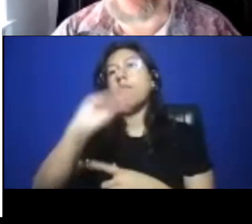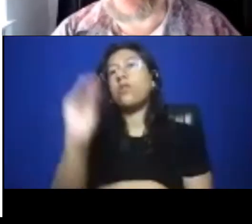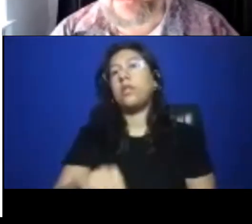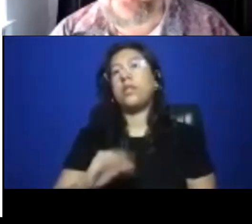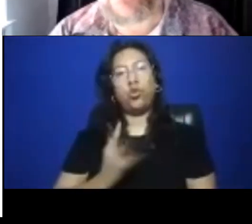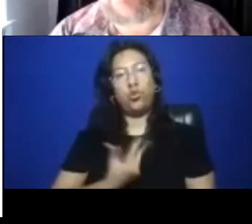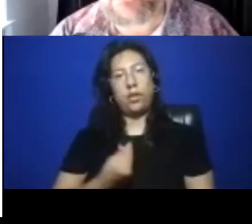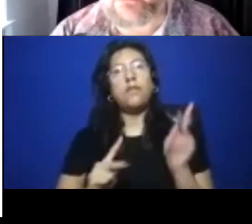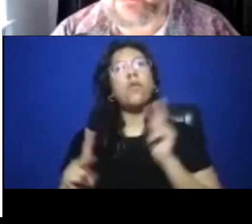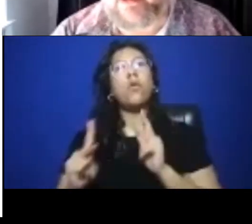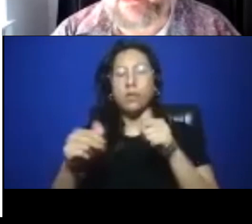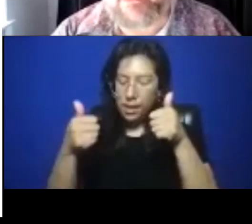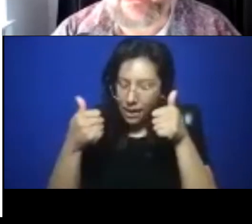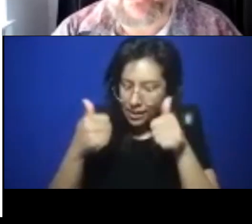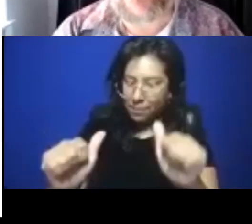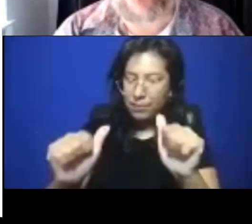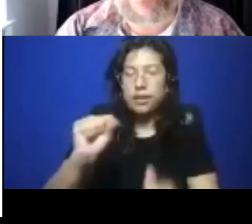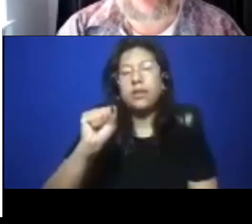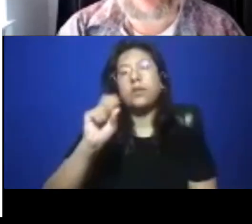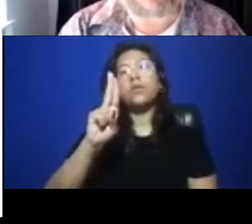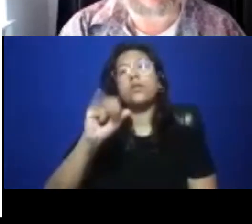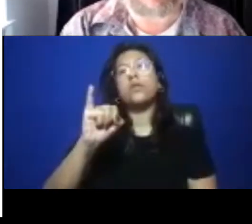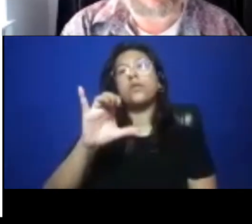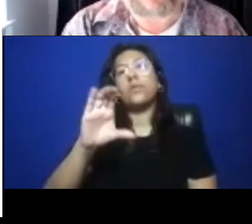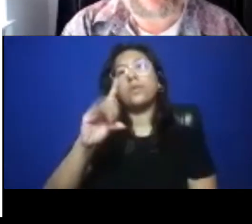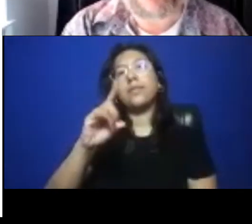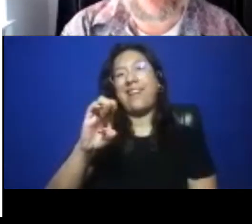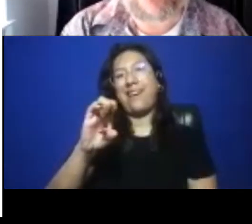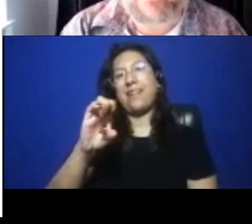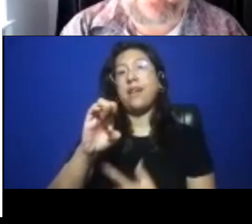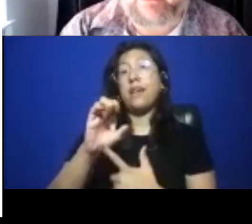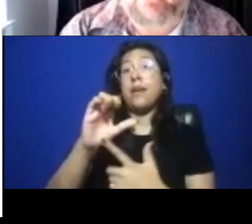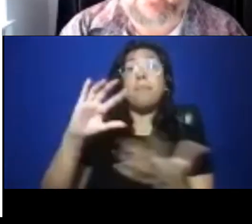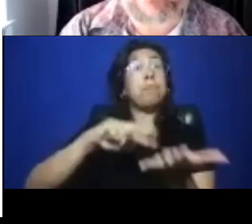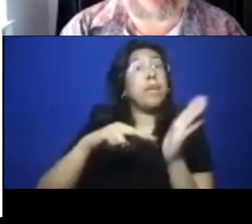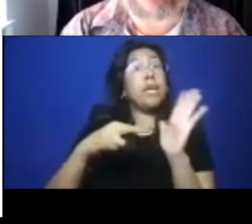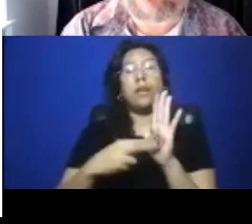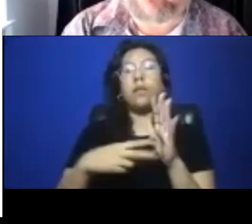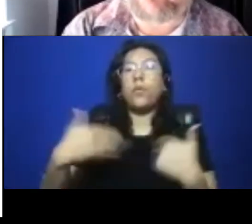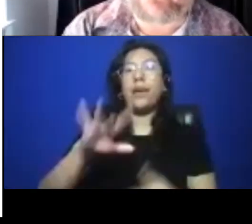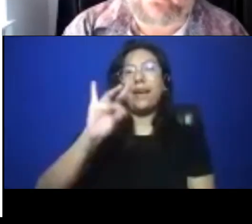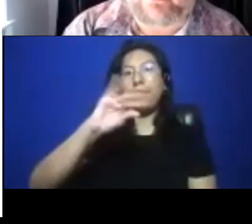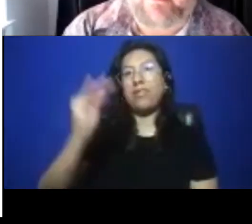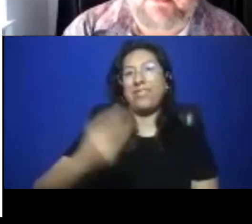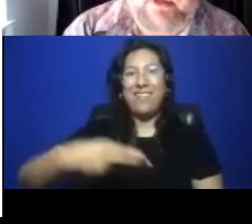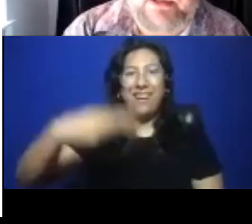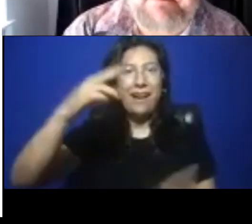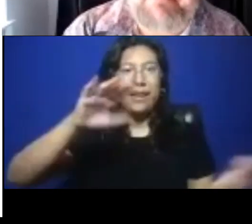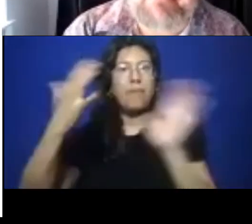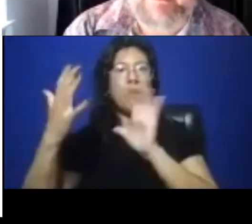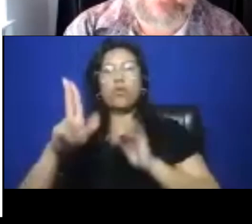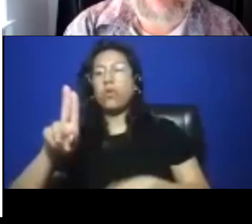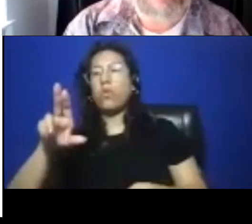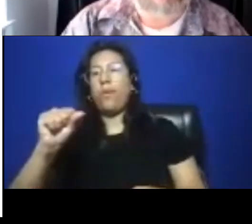have attempted suicide. So that is about eight times higher than the general US population.